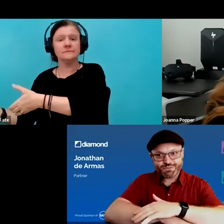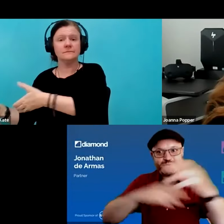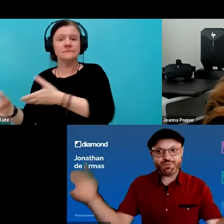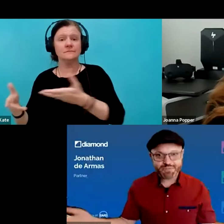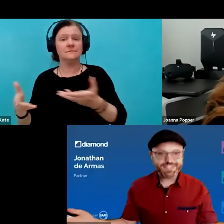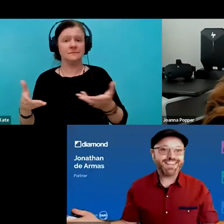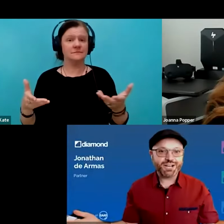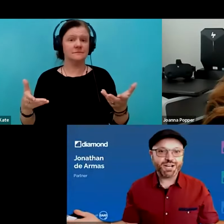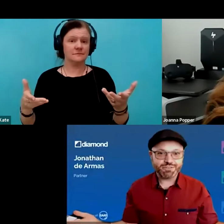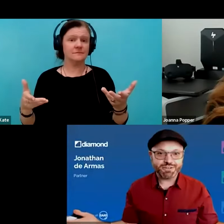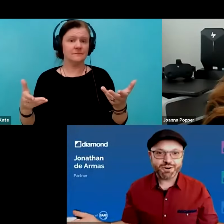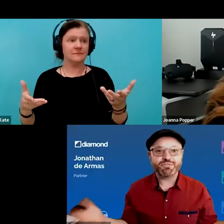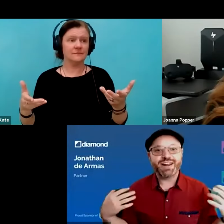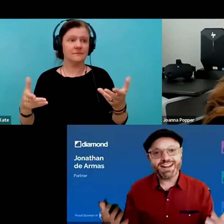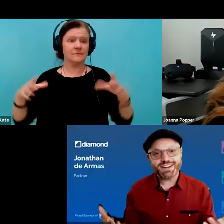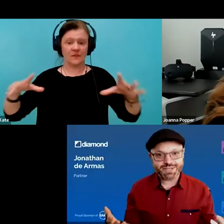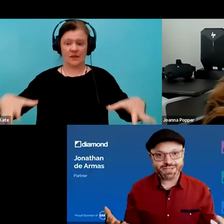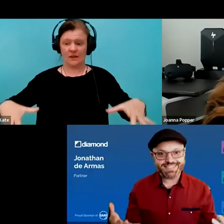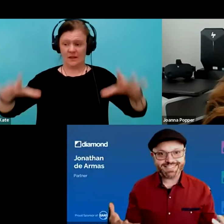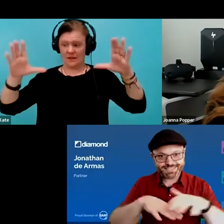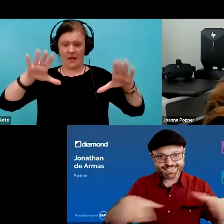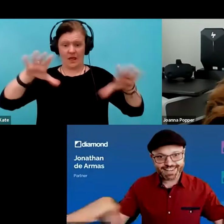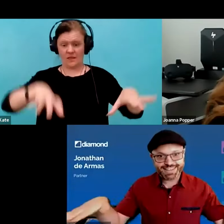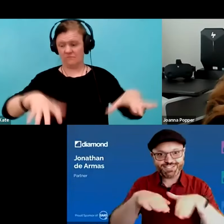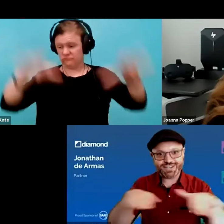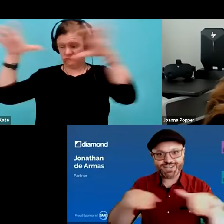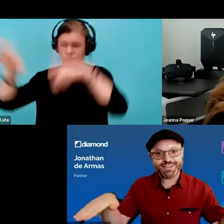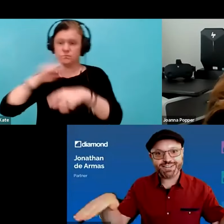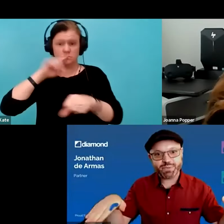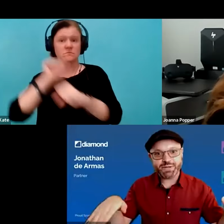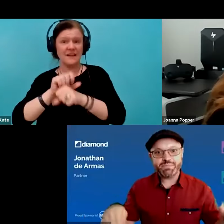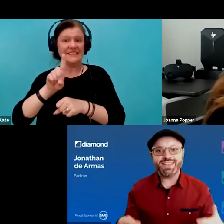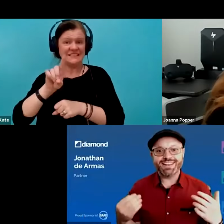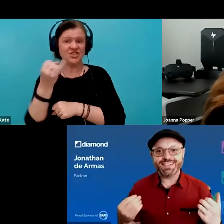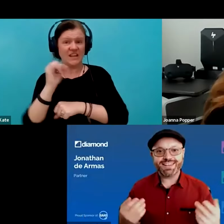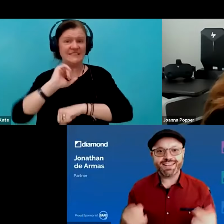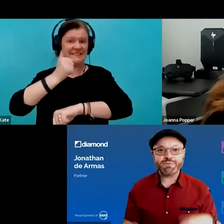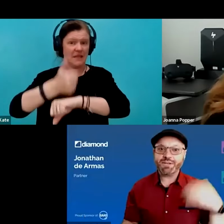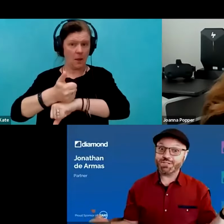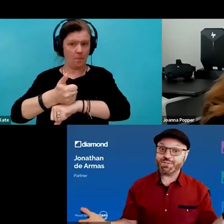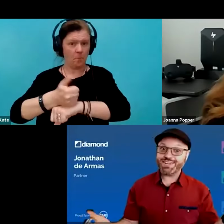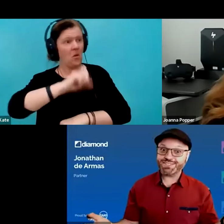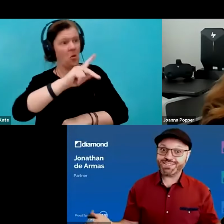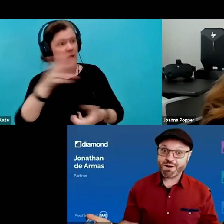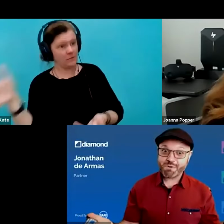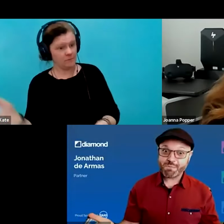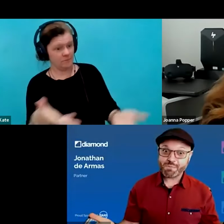removed a cover over an actual had set DJ setup and they say, here's your records go